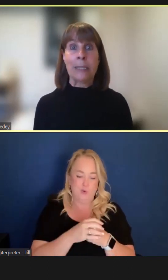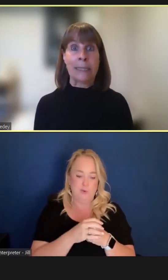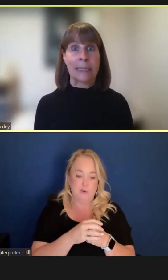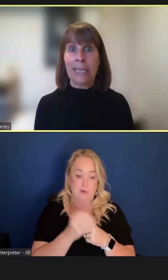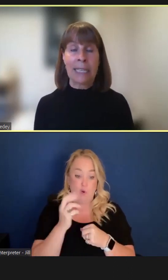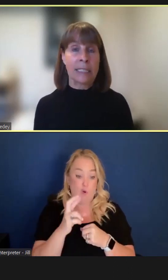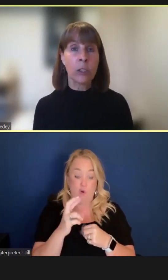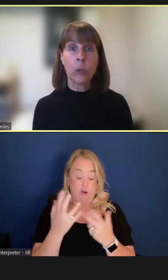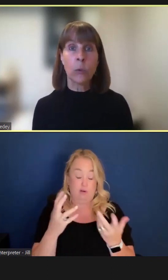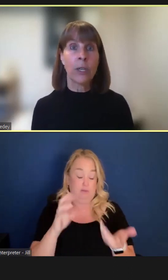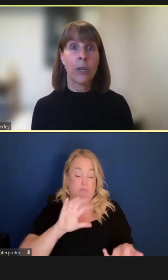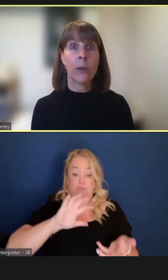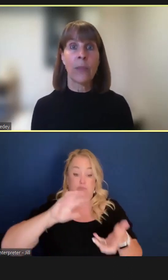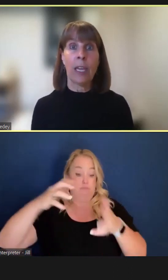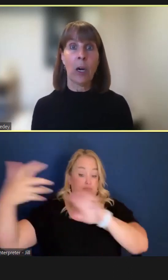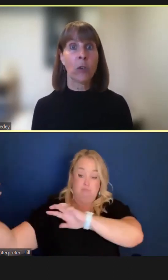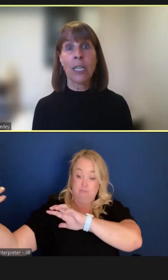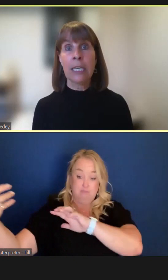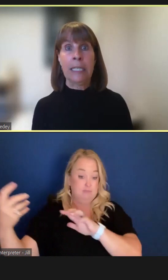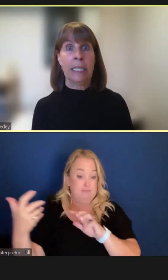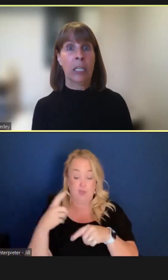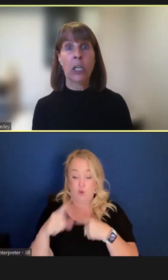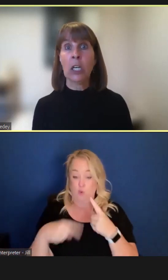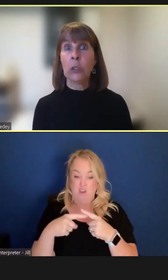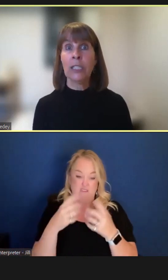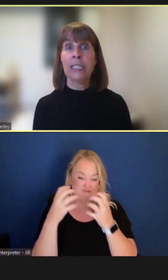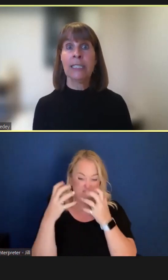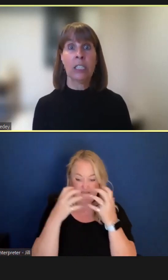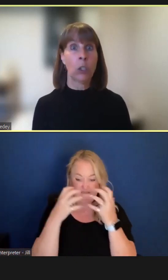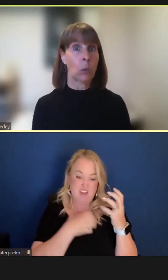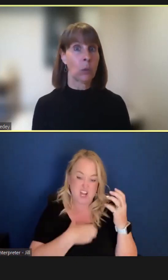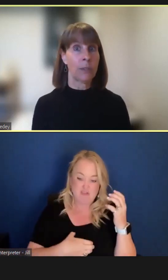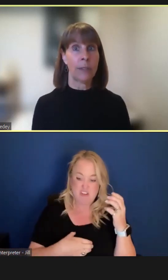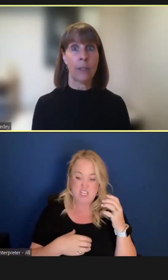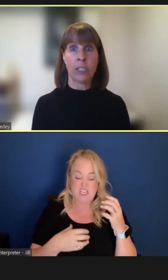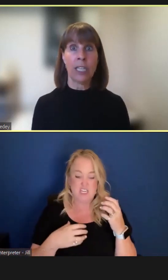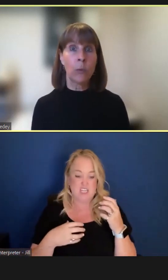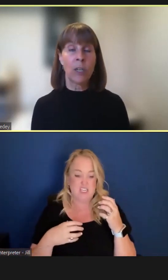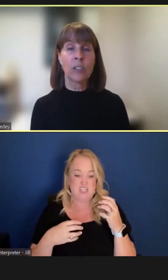disaster where they are cranky they are hungry they don't take well to new